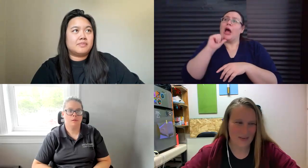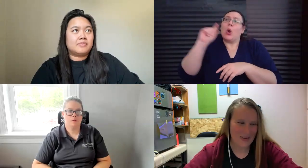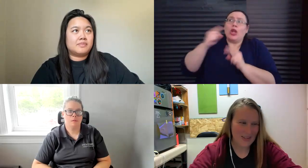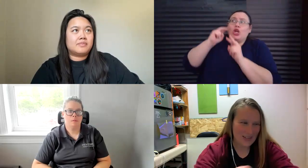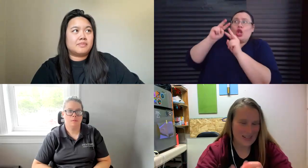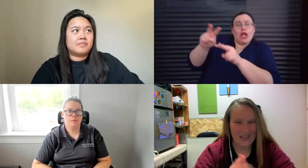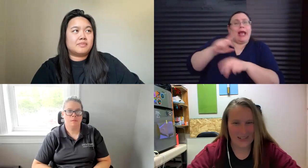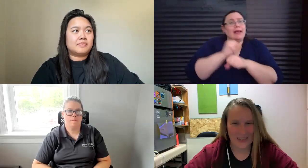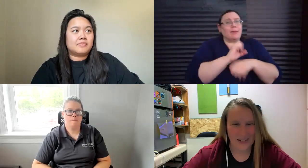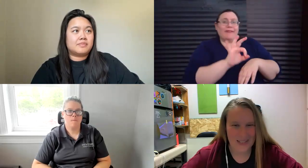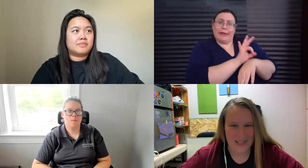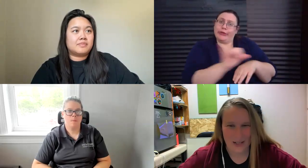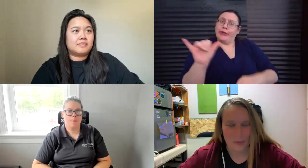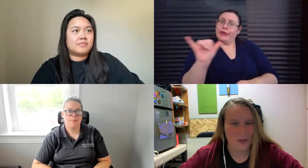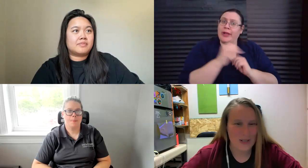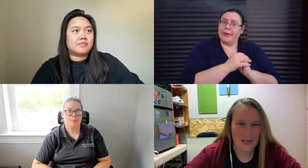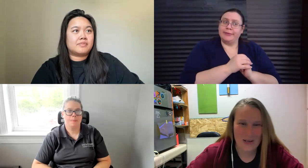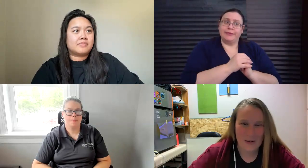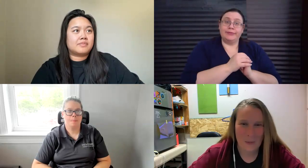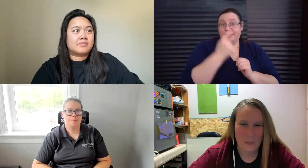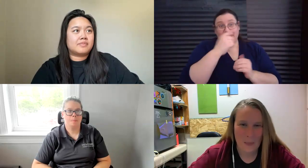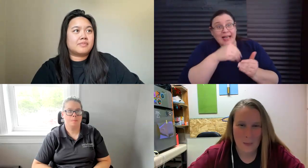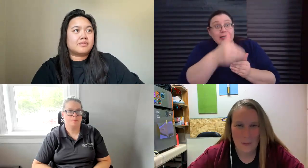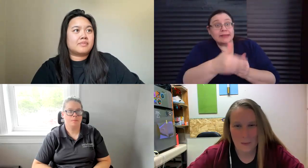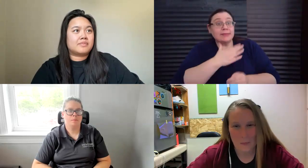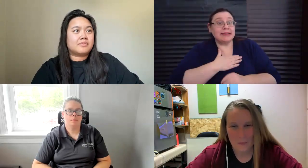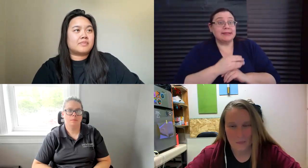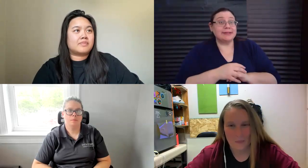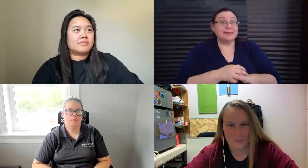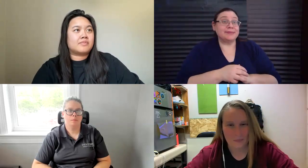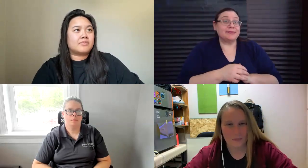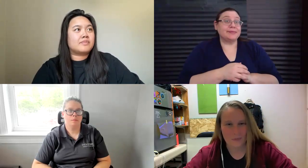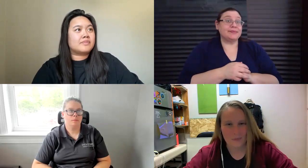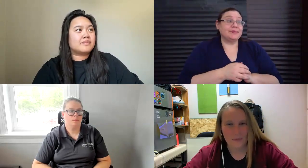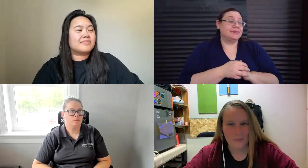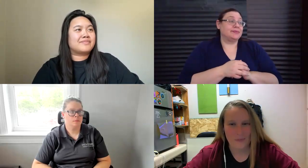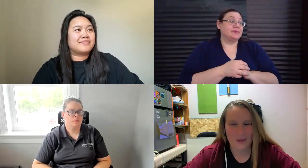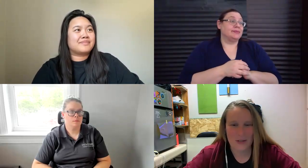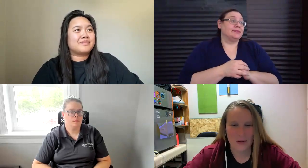So next slide, please.